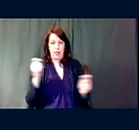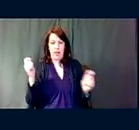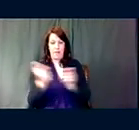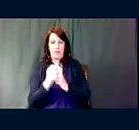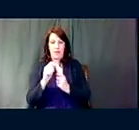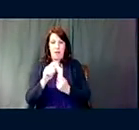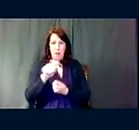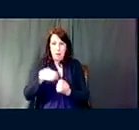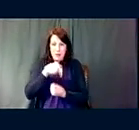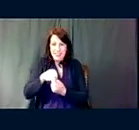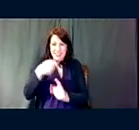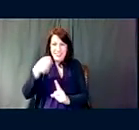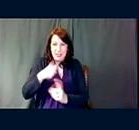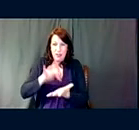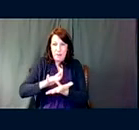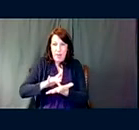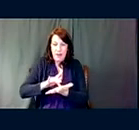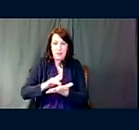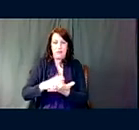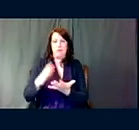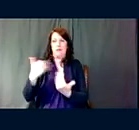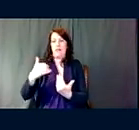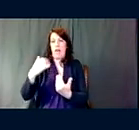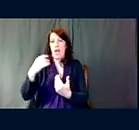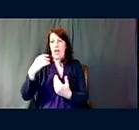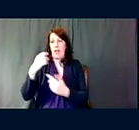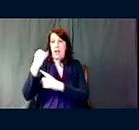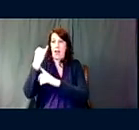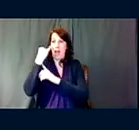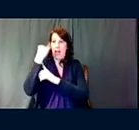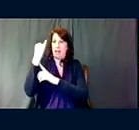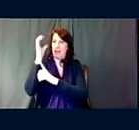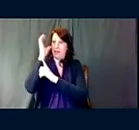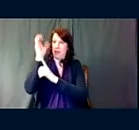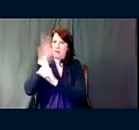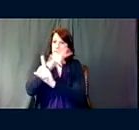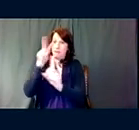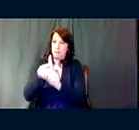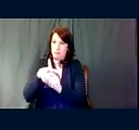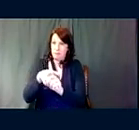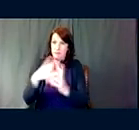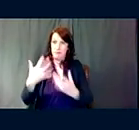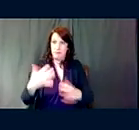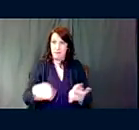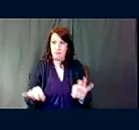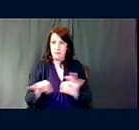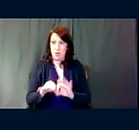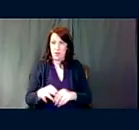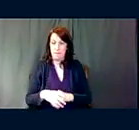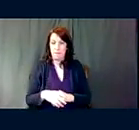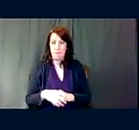HEAD WITH THE EVOLUTION OF PRECISION MEDICINE, HOW IMPORTANT THIS WILL BE TOWARDS THAT.